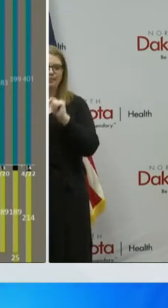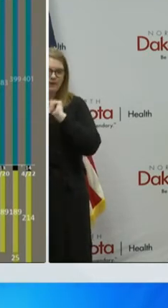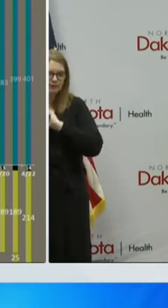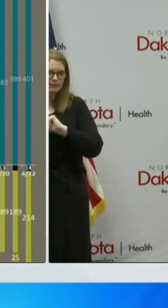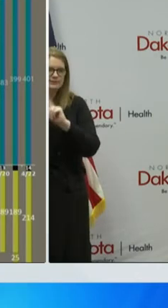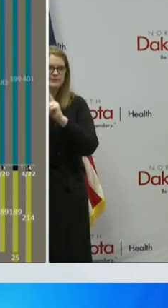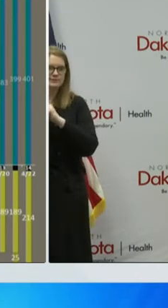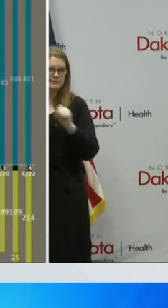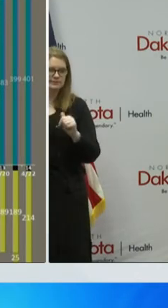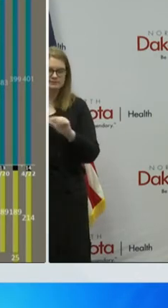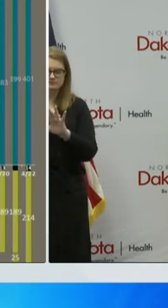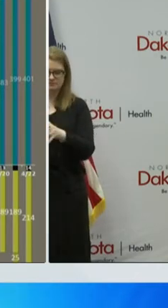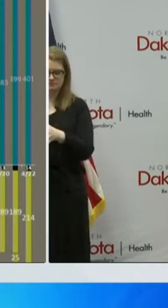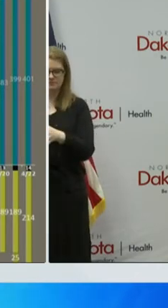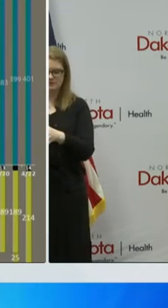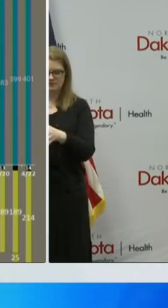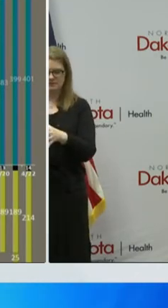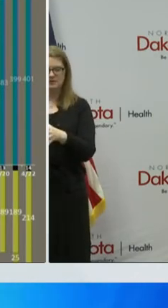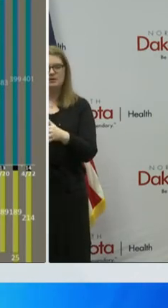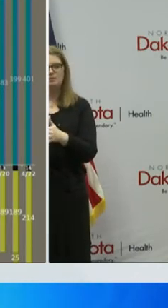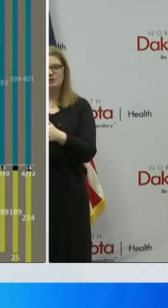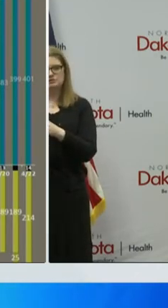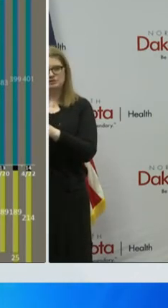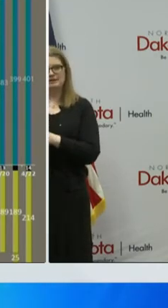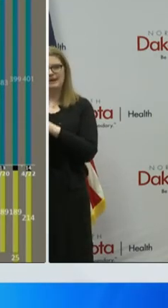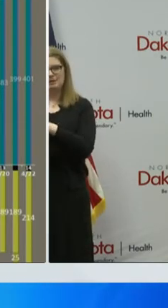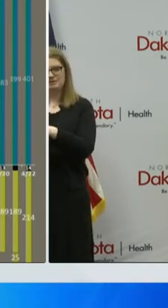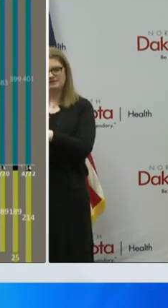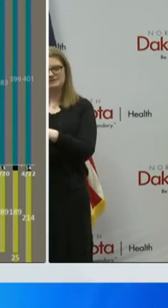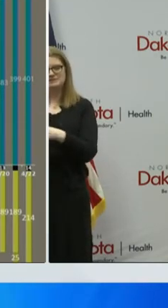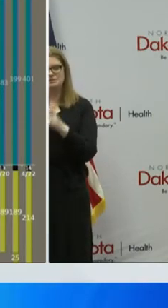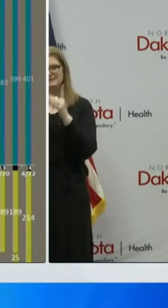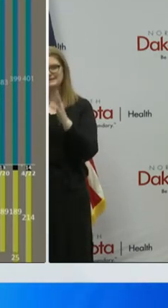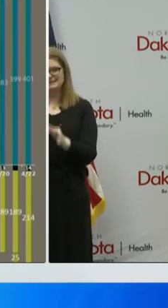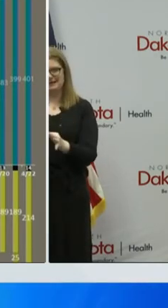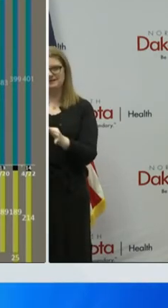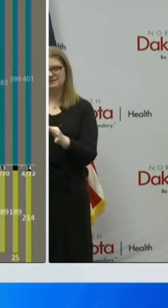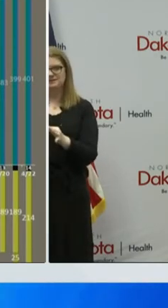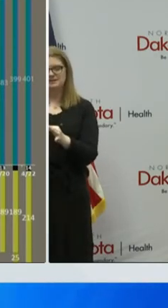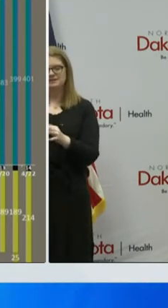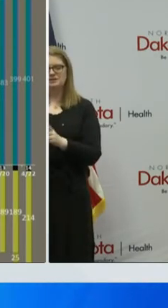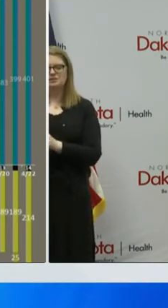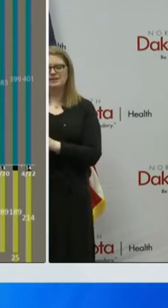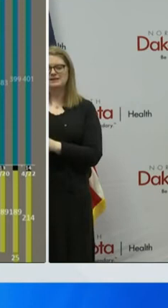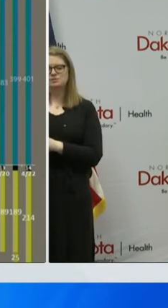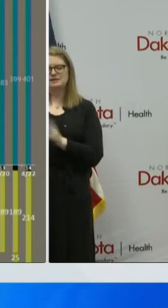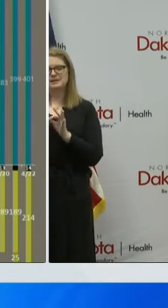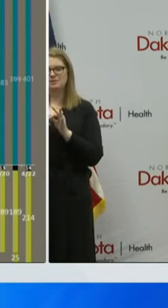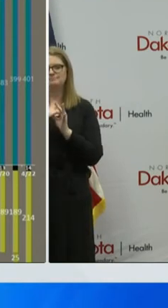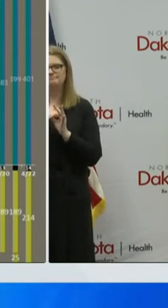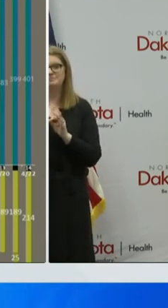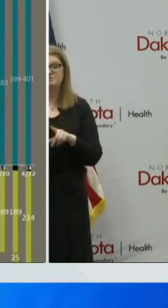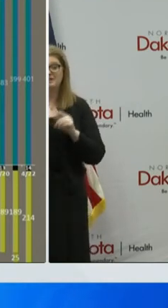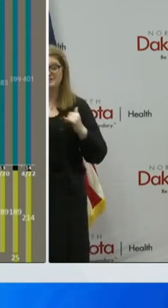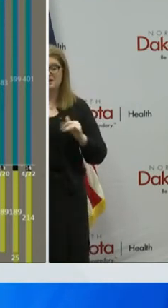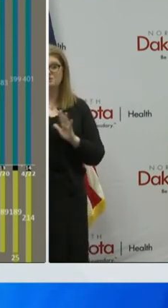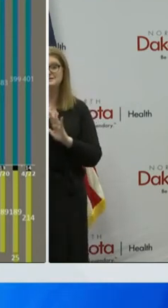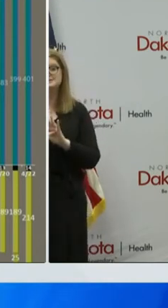SOME OF THE 20% OR SO OF THE ECONOMY. THE NORTH DAKOTA BARS AND RESTAURANTS ARE CLOSED, THEATRES, ET CETERA, THAT ARE CLOSED. PERSONAL CARE BUSINESSES, WE'VE MADE THAT DECISION LAST